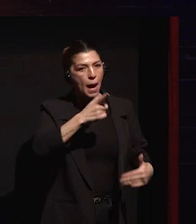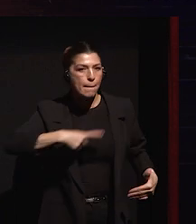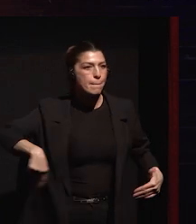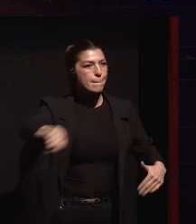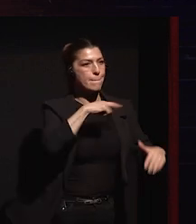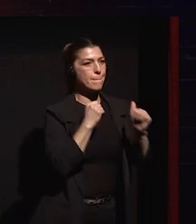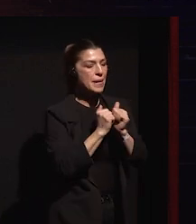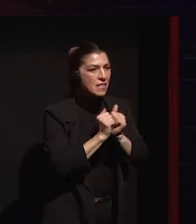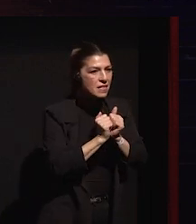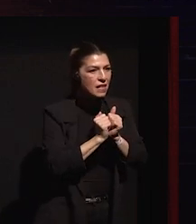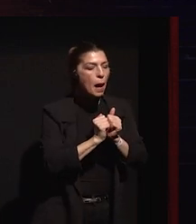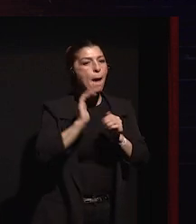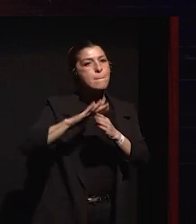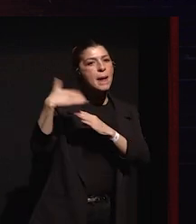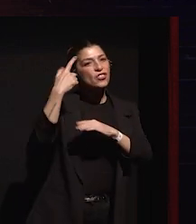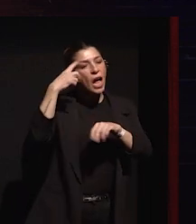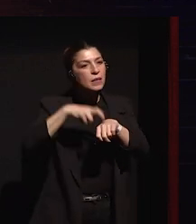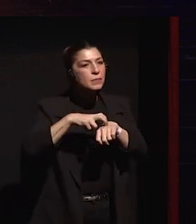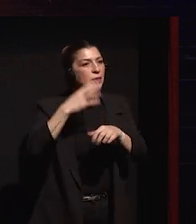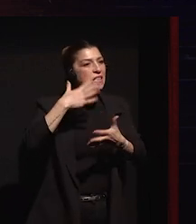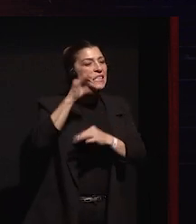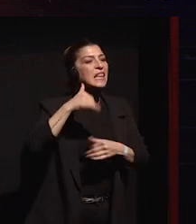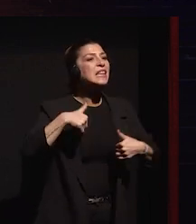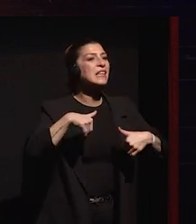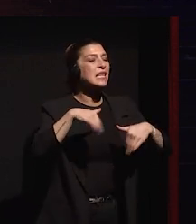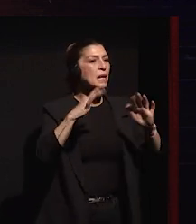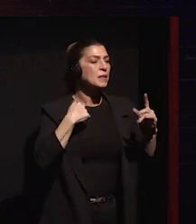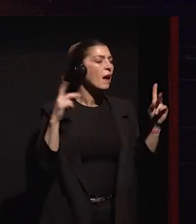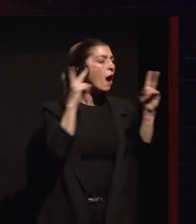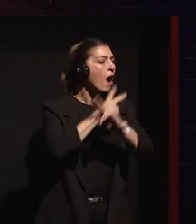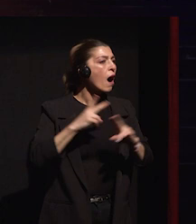We is everybody that we could imagine being here, even though they can't.